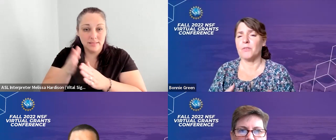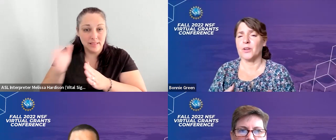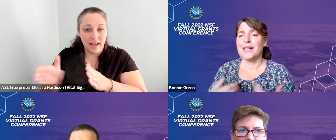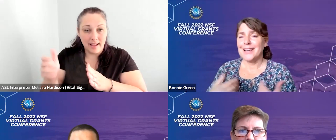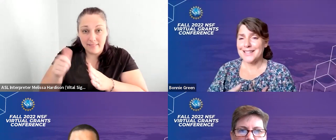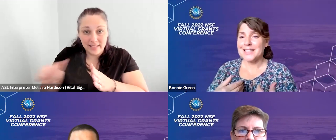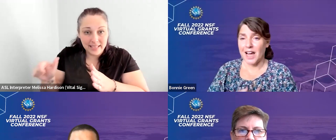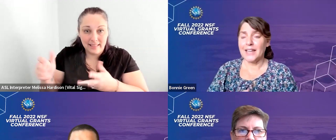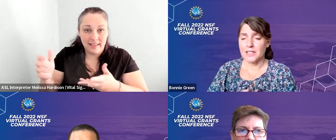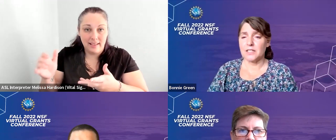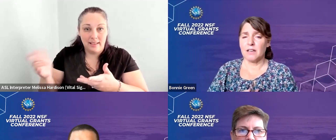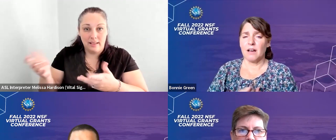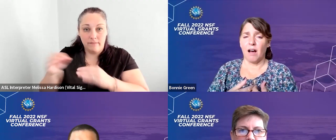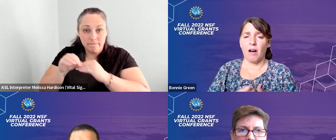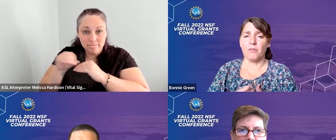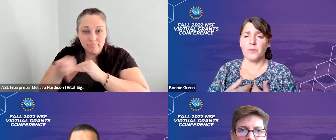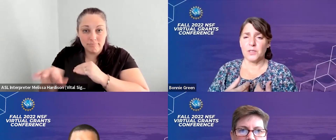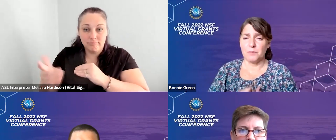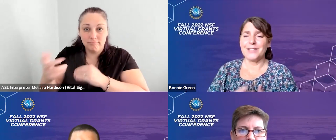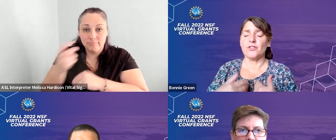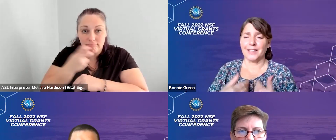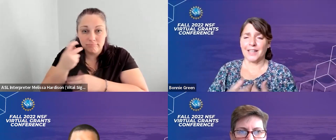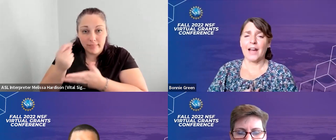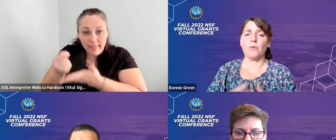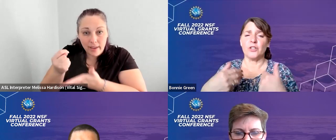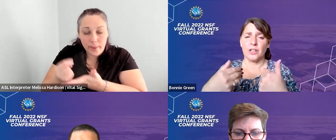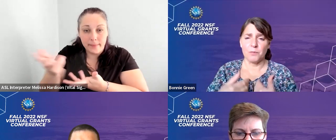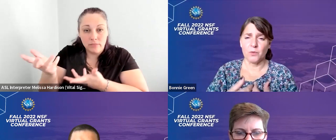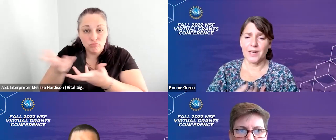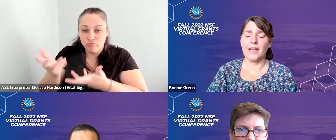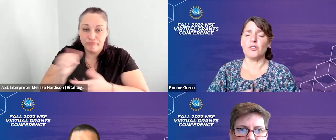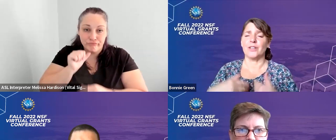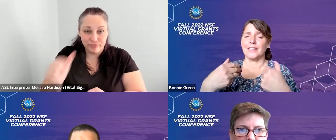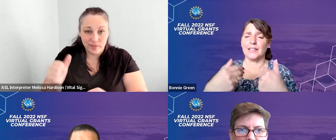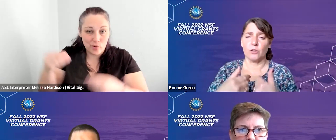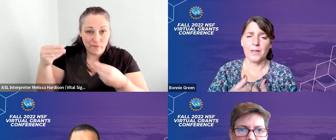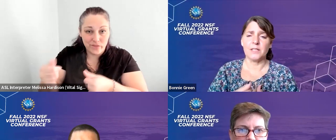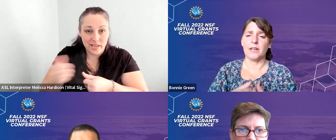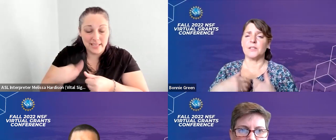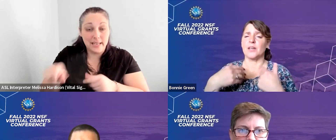However, the science of speech, and language, and communication, and linguistics,